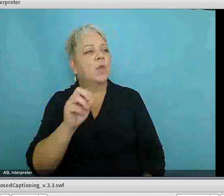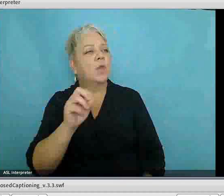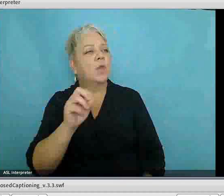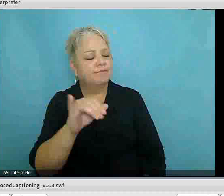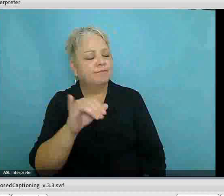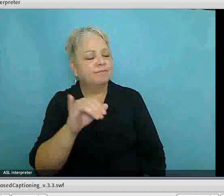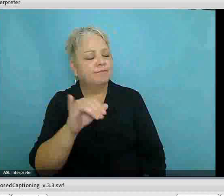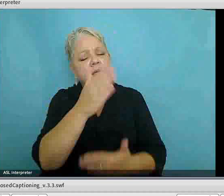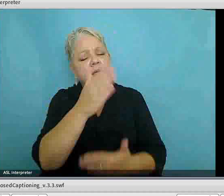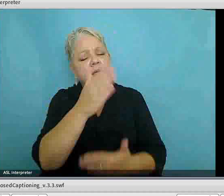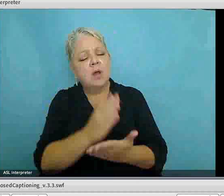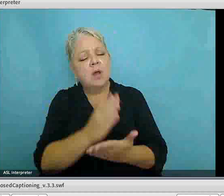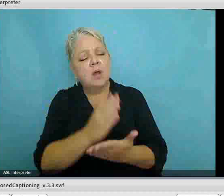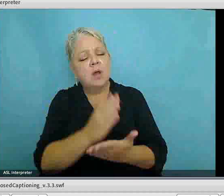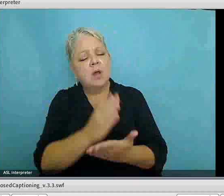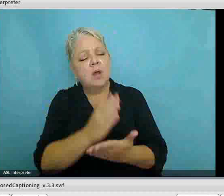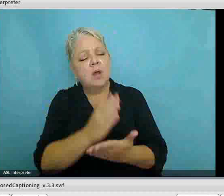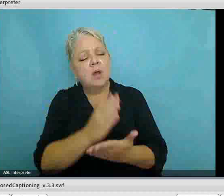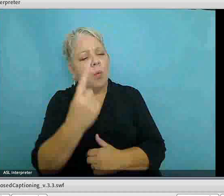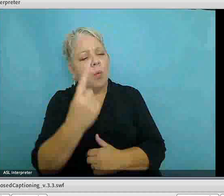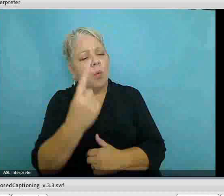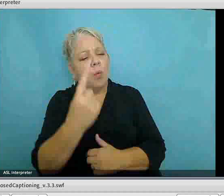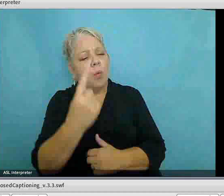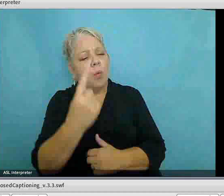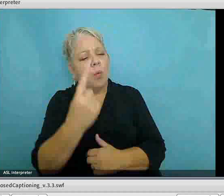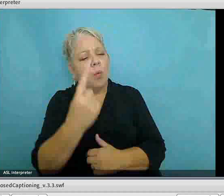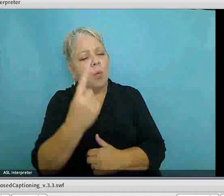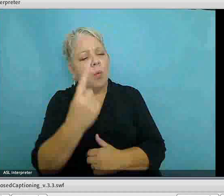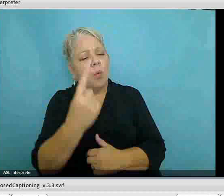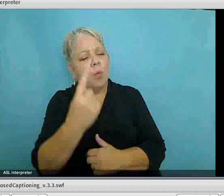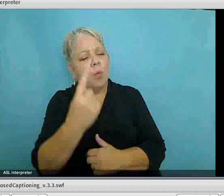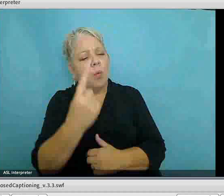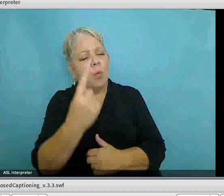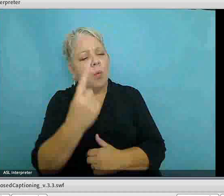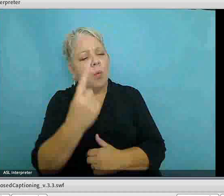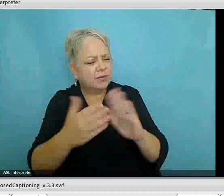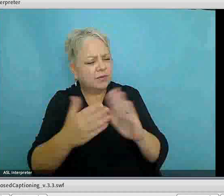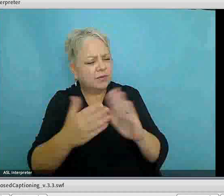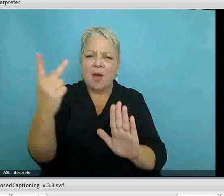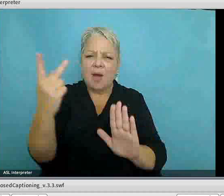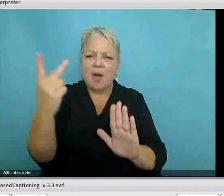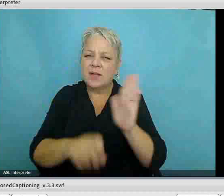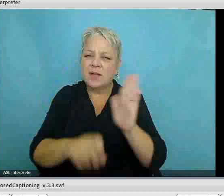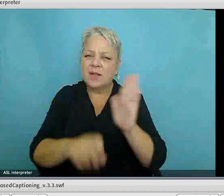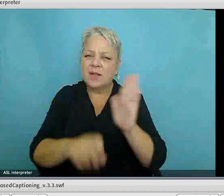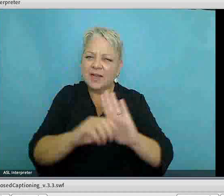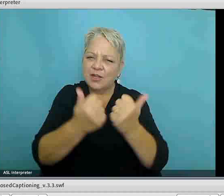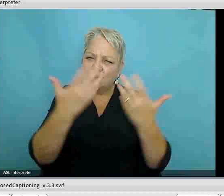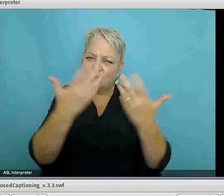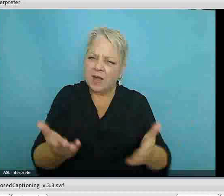Well, I think we are hoping to achieve integration through care coordination,